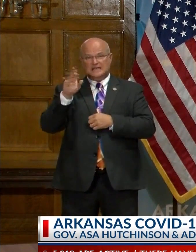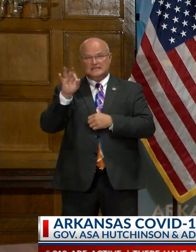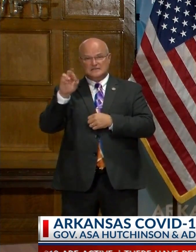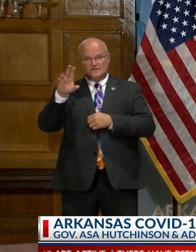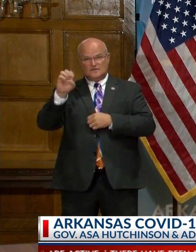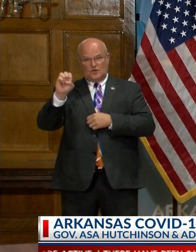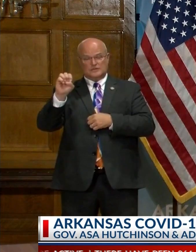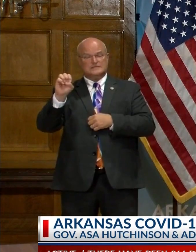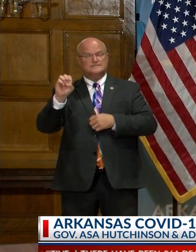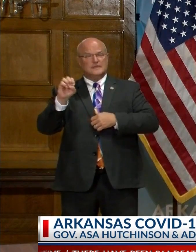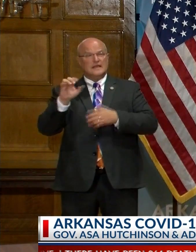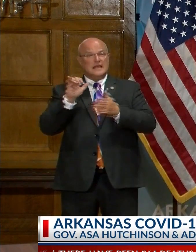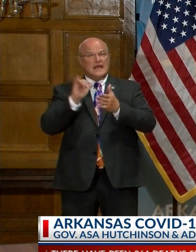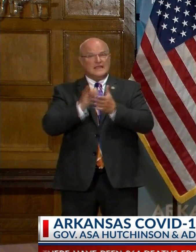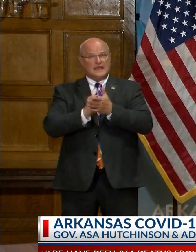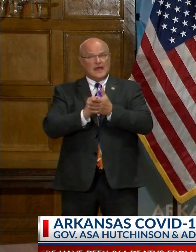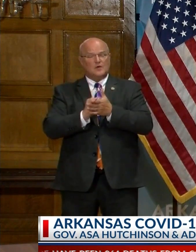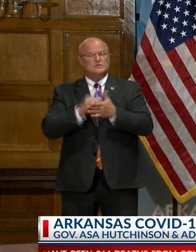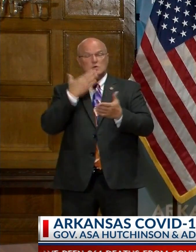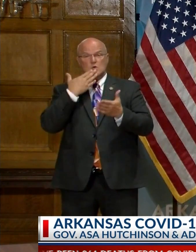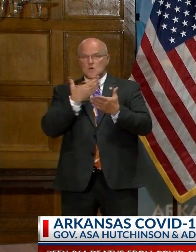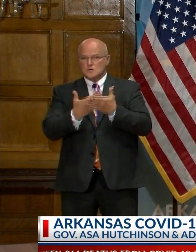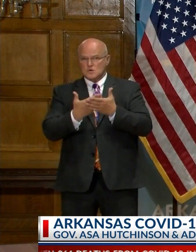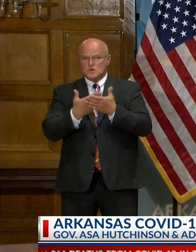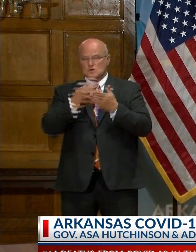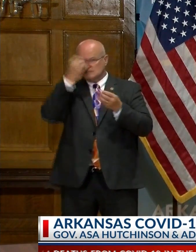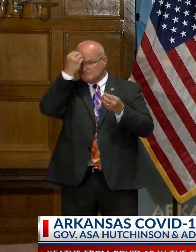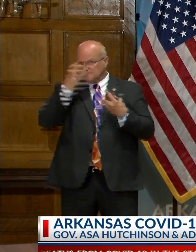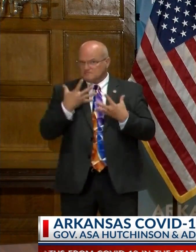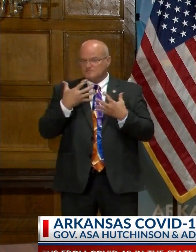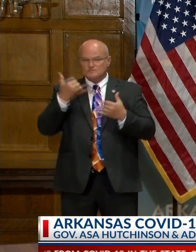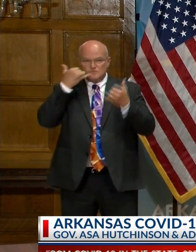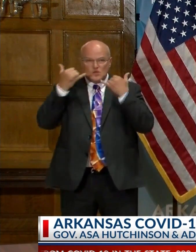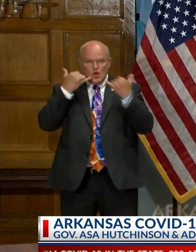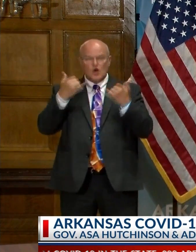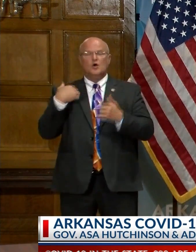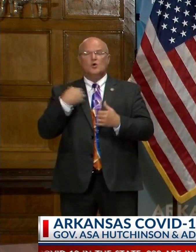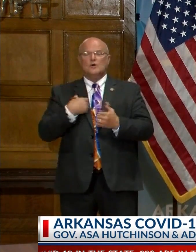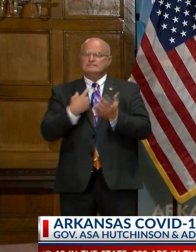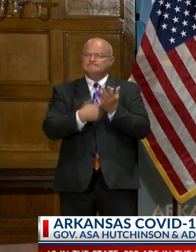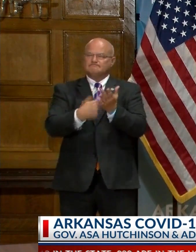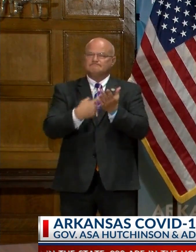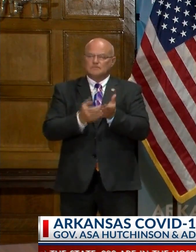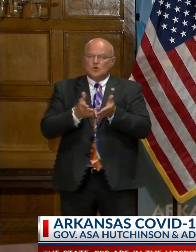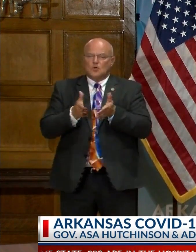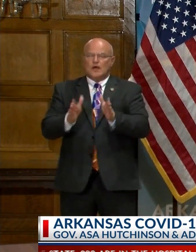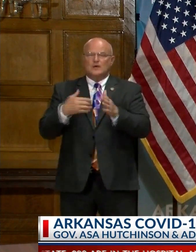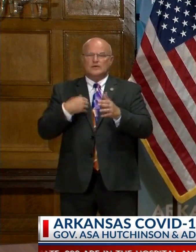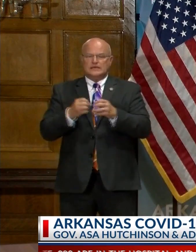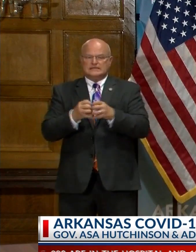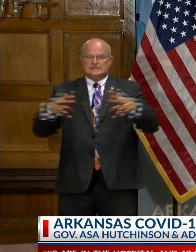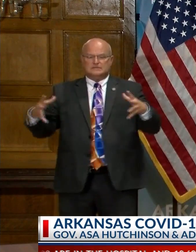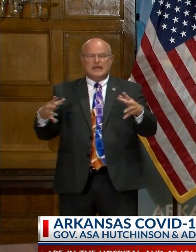AS THE VICE PRESIDENT AND OTHER MEMBERS OF THE CORONAVIRUS TASK